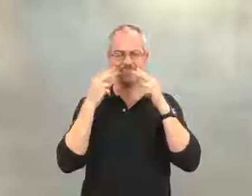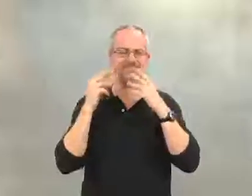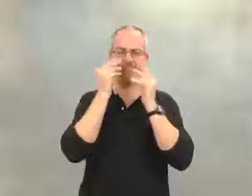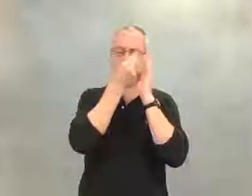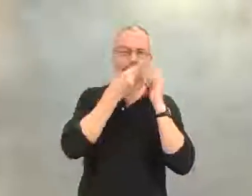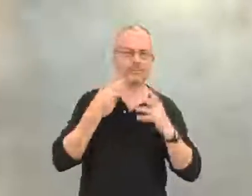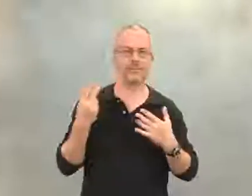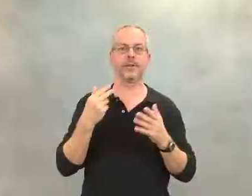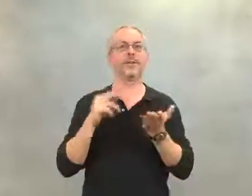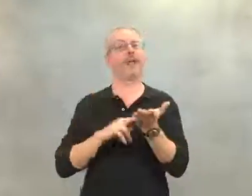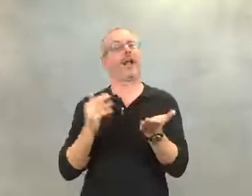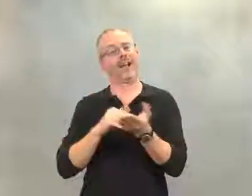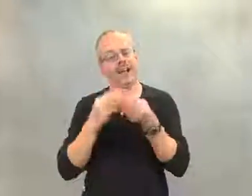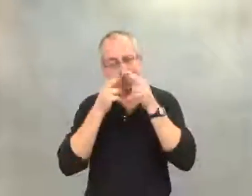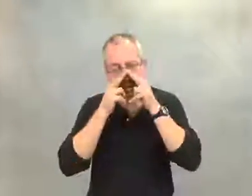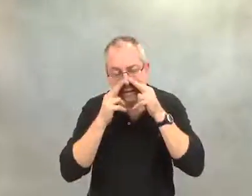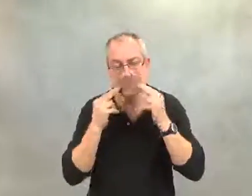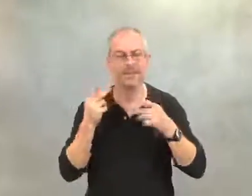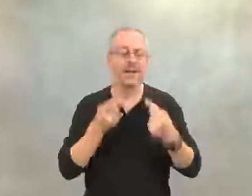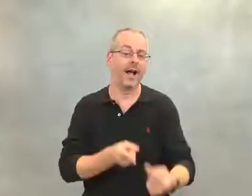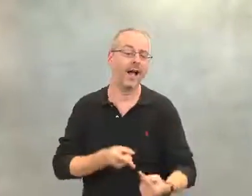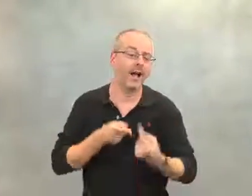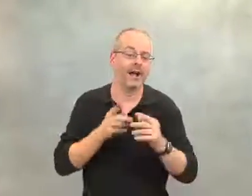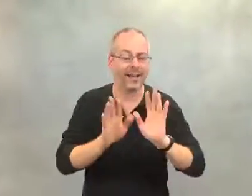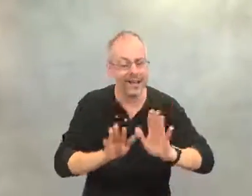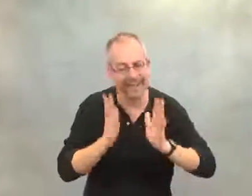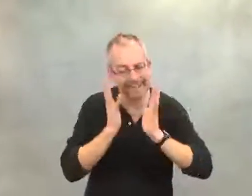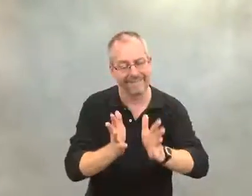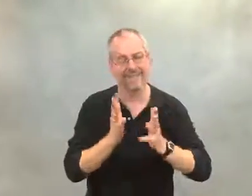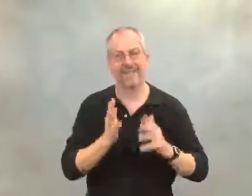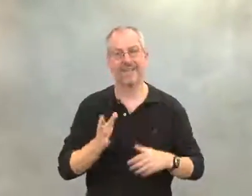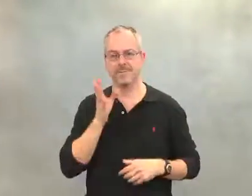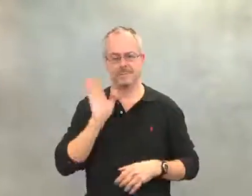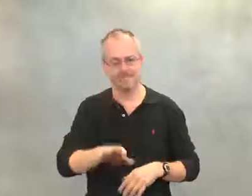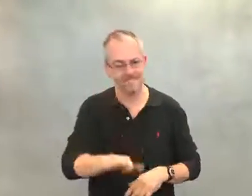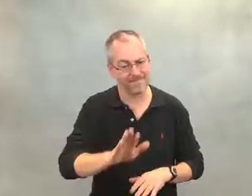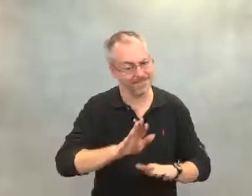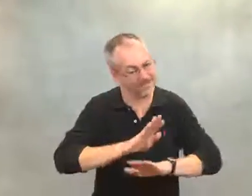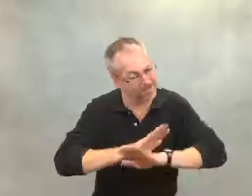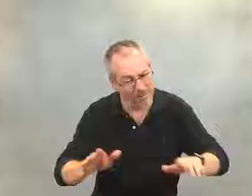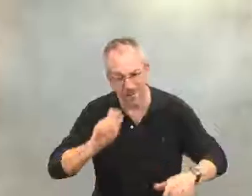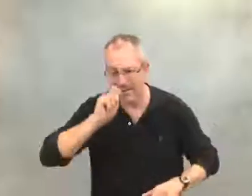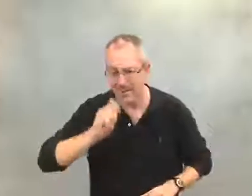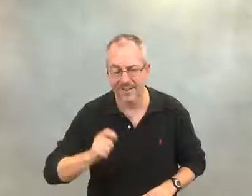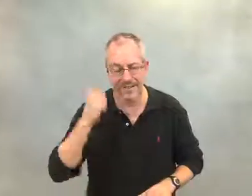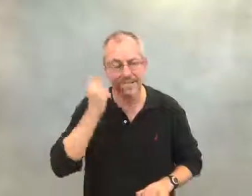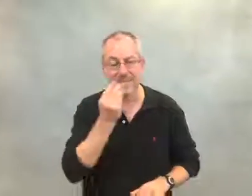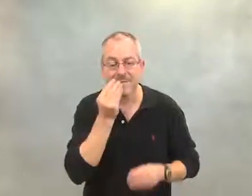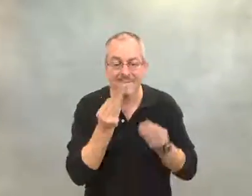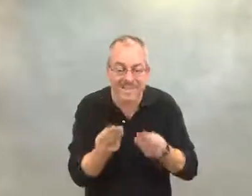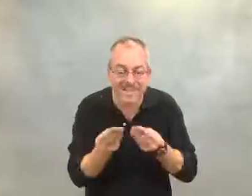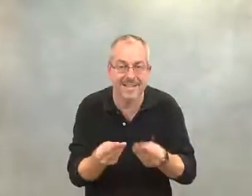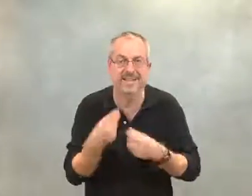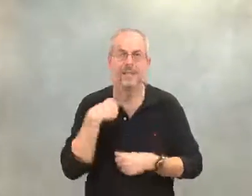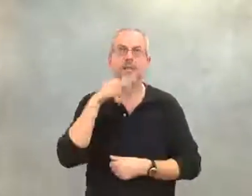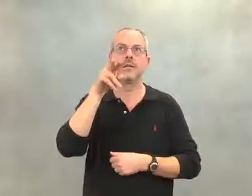I would pull the tape off, and the nurse would have to put it back on. It was a struggle. My mother said, "Please leave it, it's for feeding you."